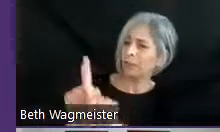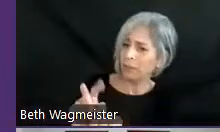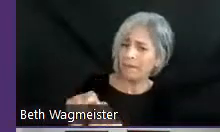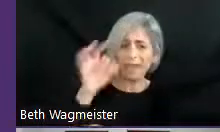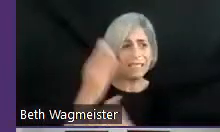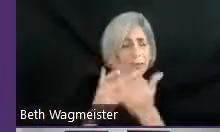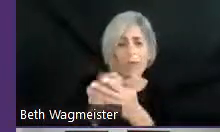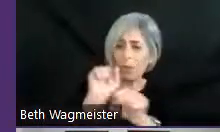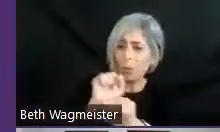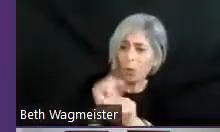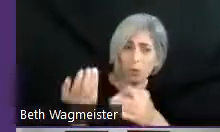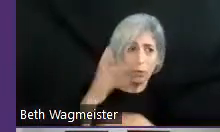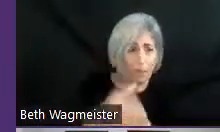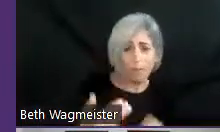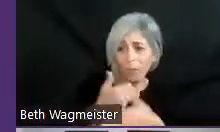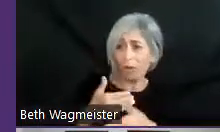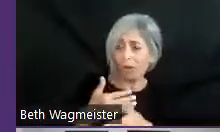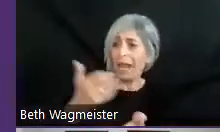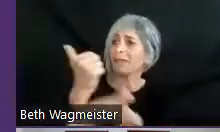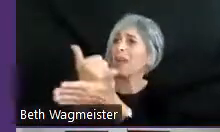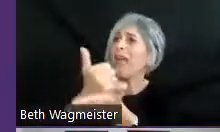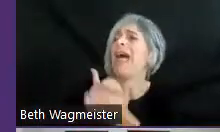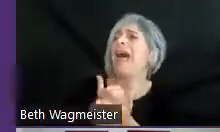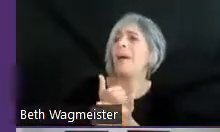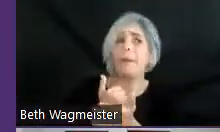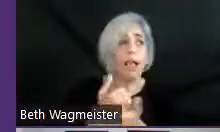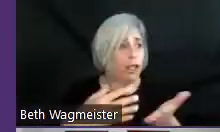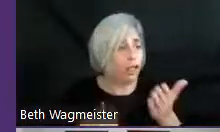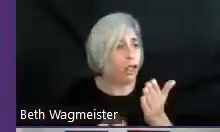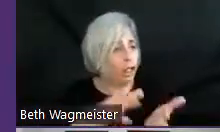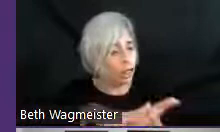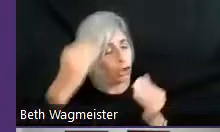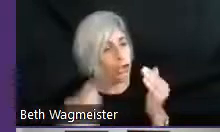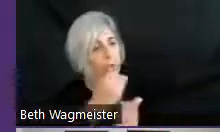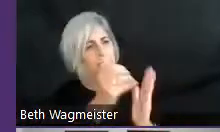has worked through it before. Get help, learn some new skills and I promise you, things like these soft skills